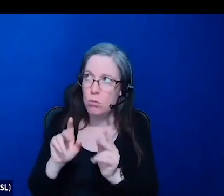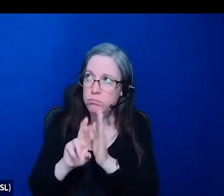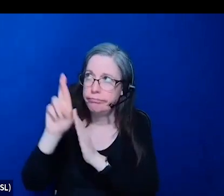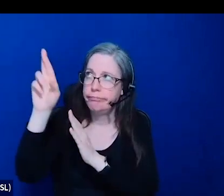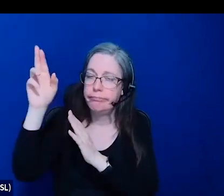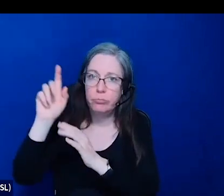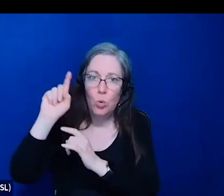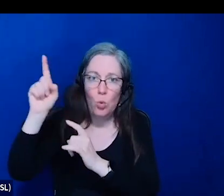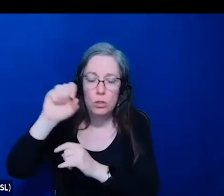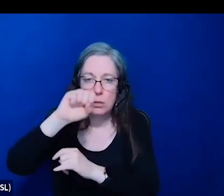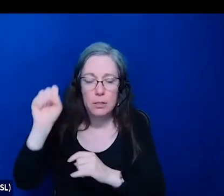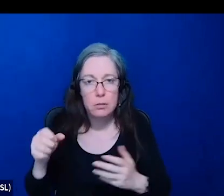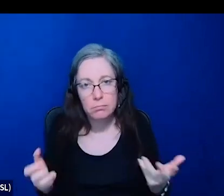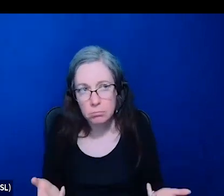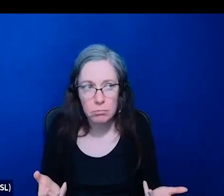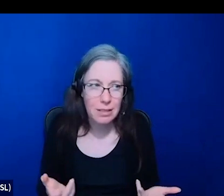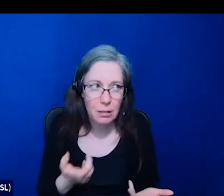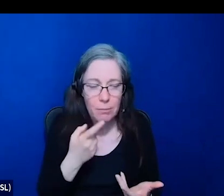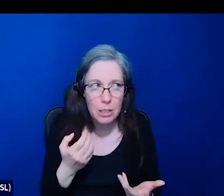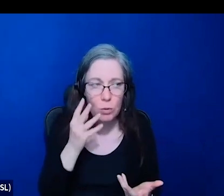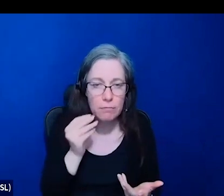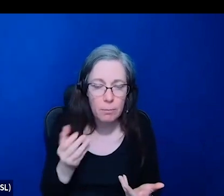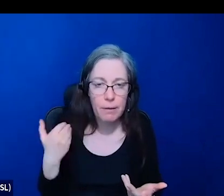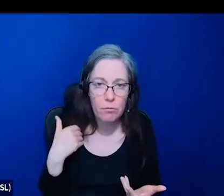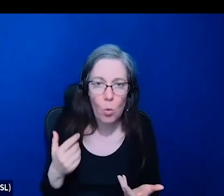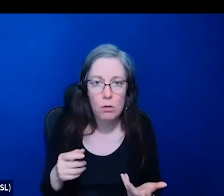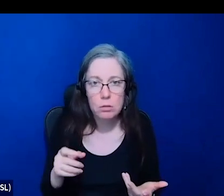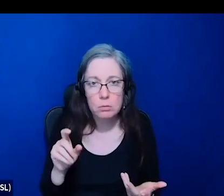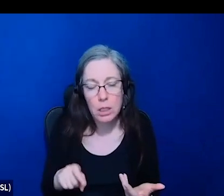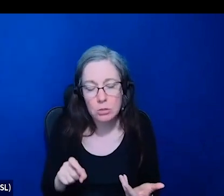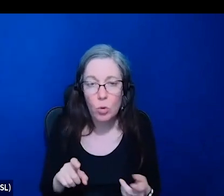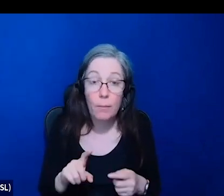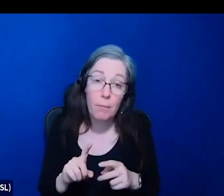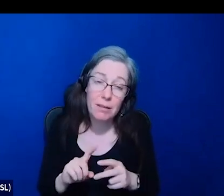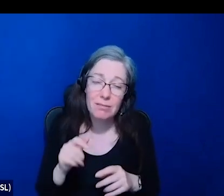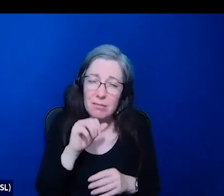If it serves a purpose, let's make it accessible. If it does not serve a purpose, then maybe we need to rethink it.